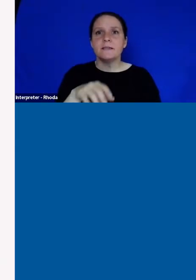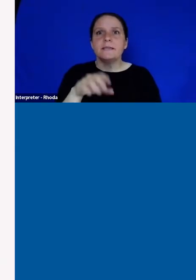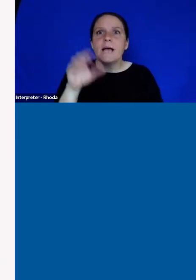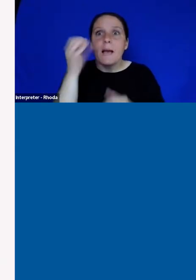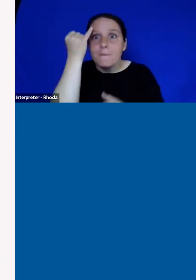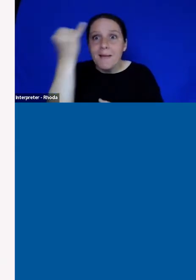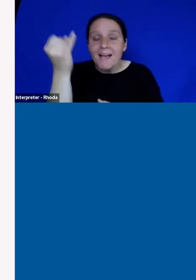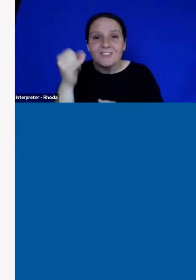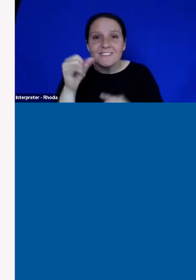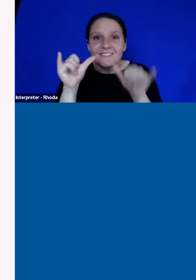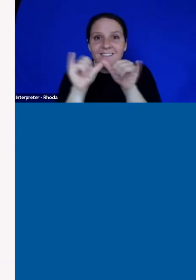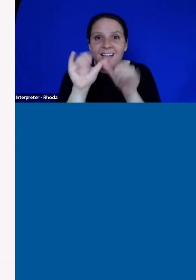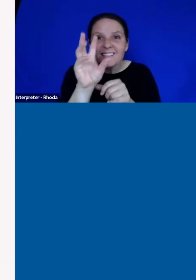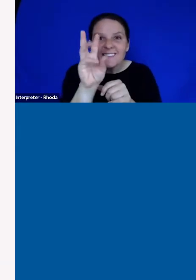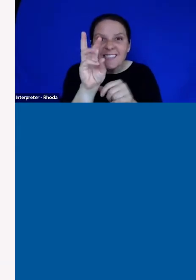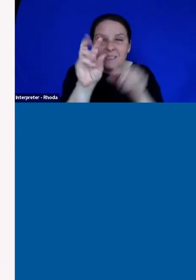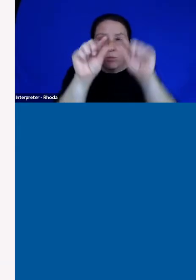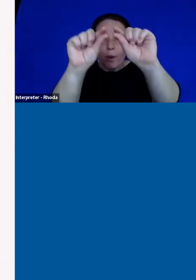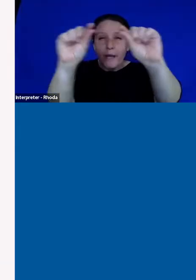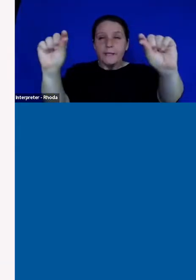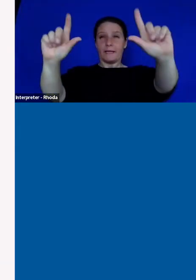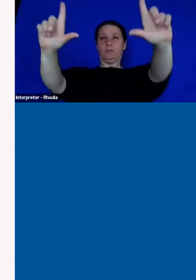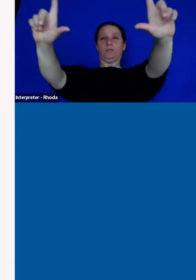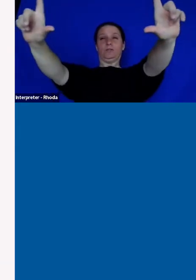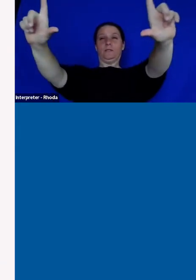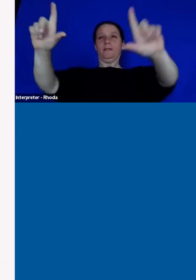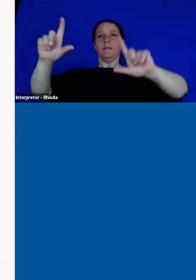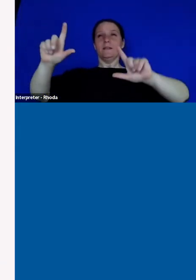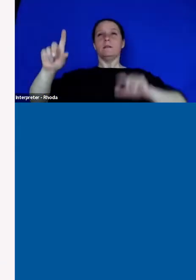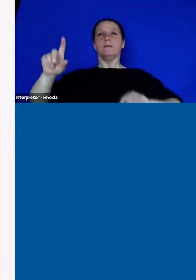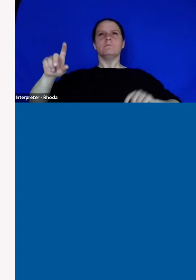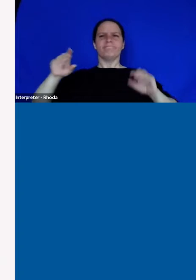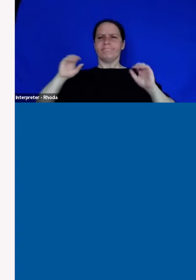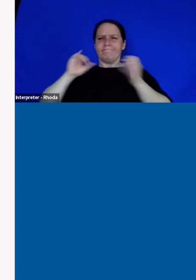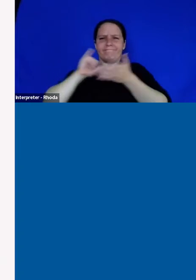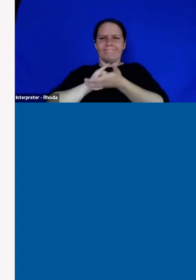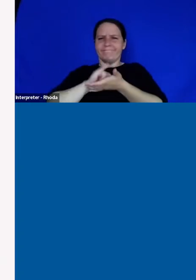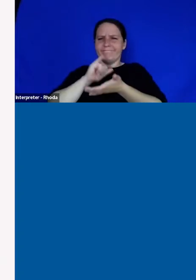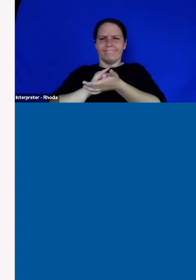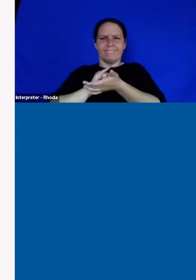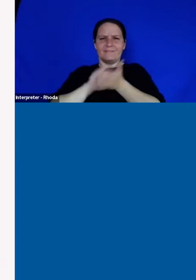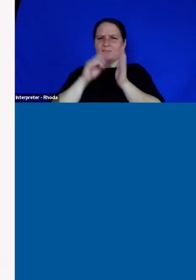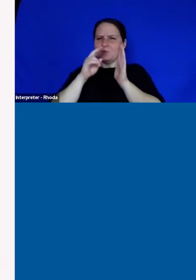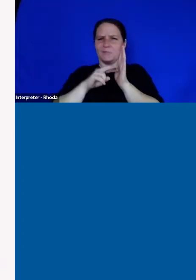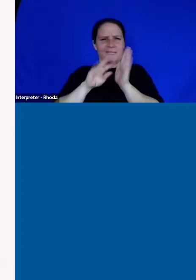at 1080 square pixels at 72 resolution. Increase your header sizes in increments